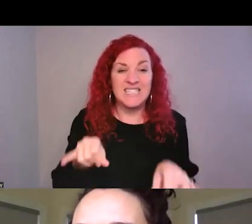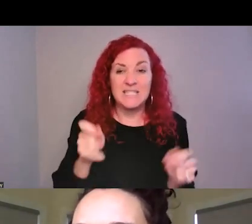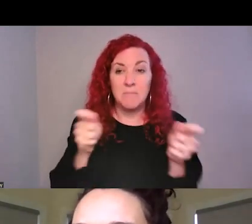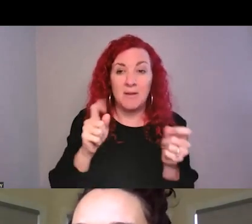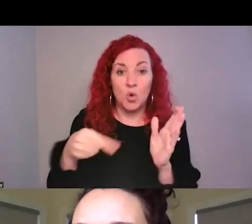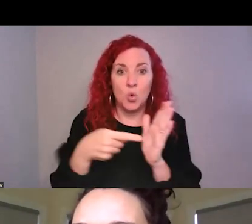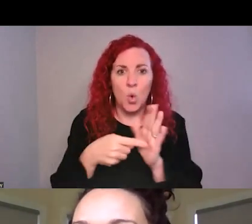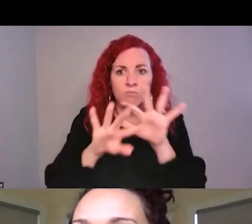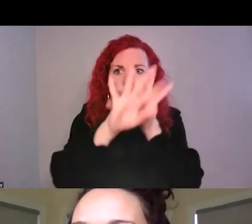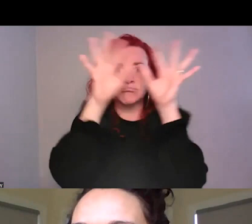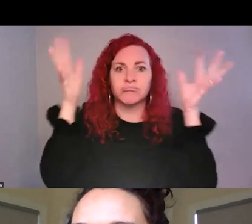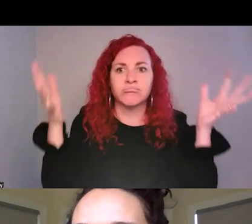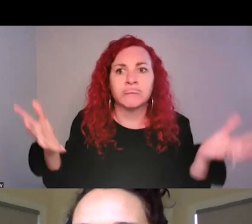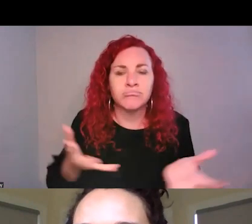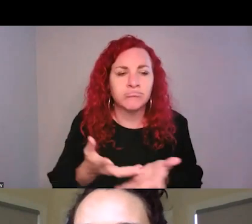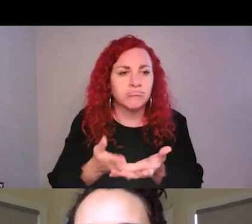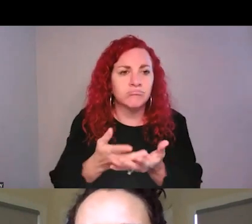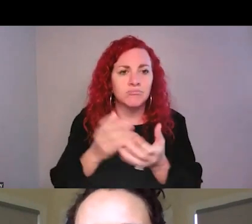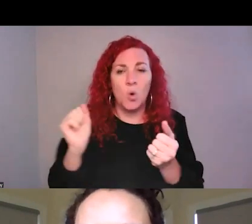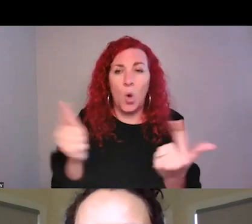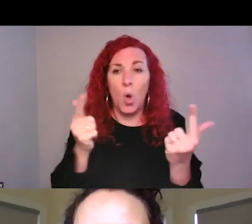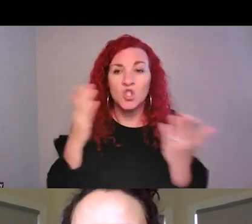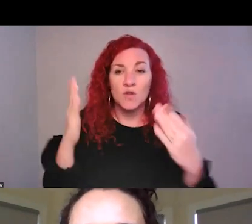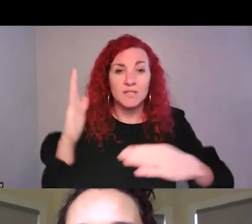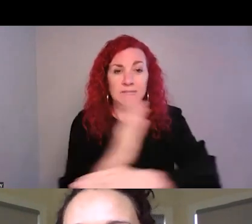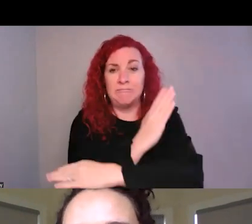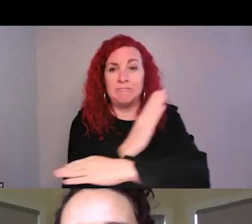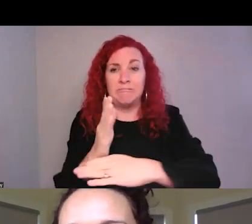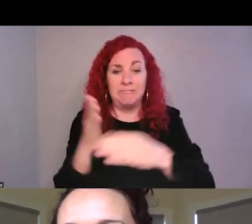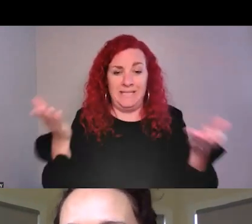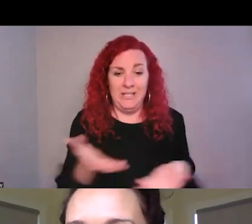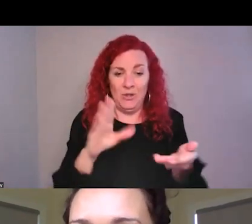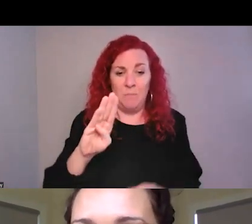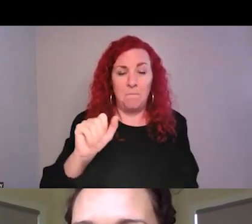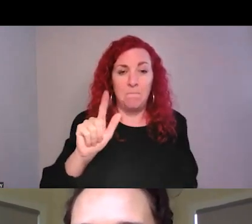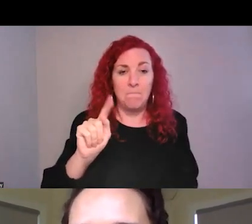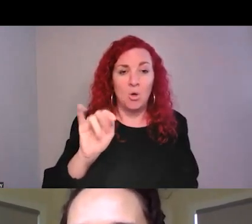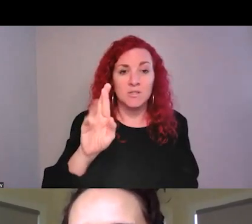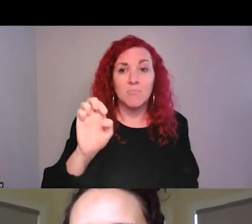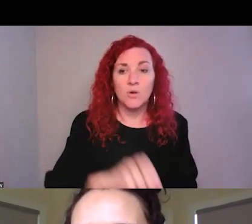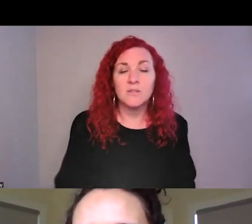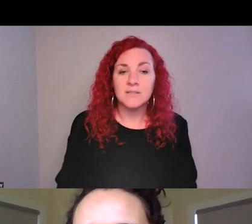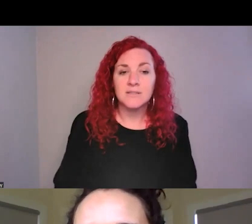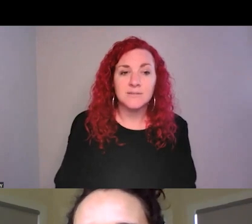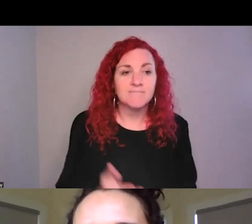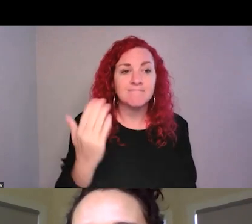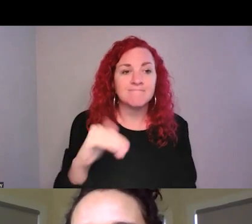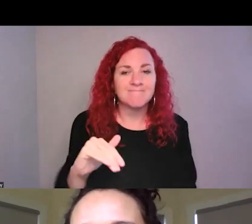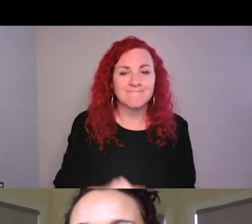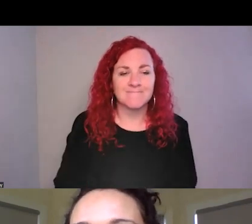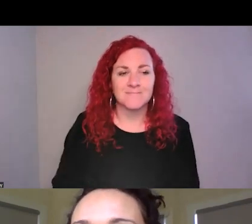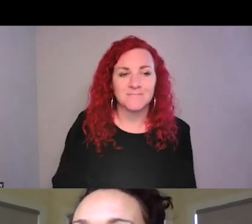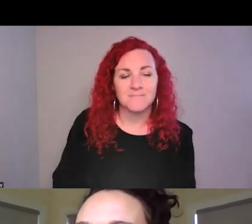RANGE OF SYSTEMS IN BALTIMORE CITY.